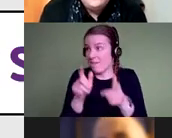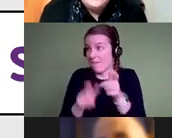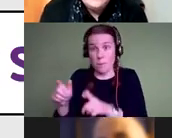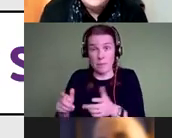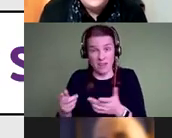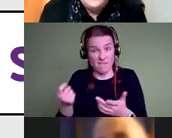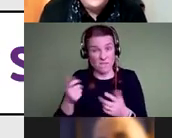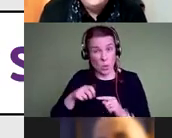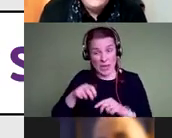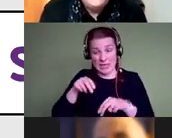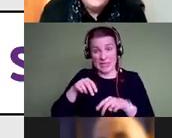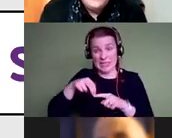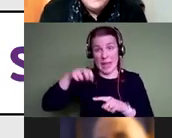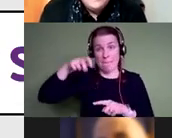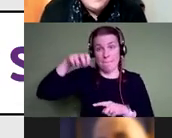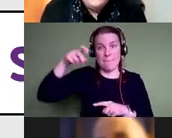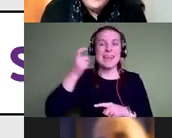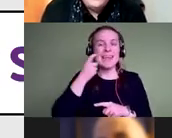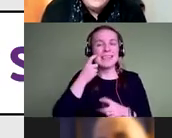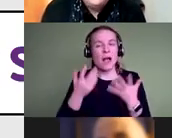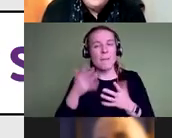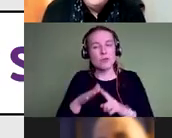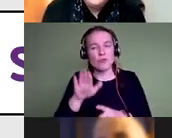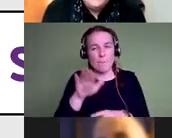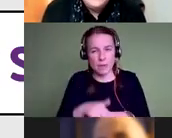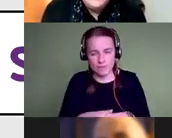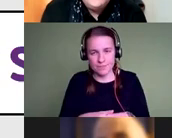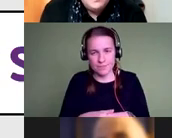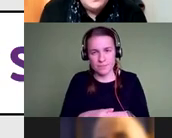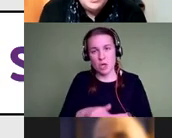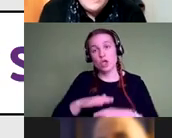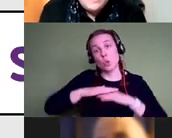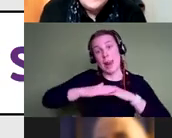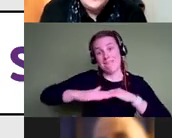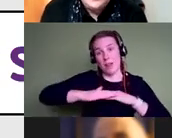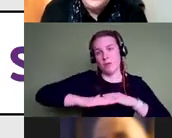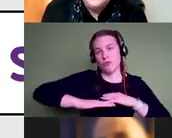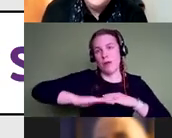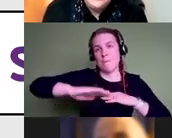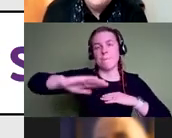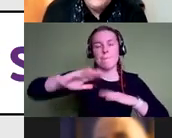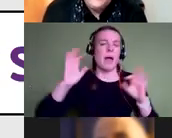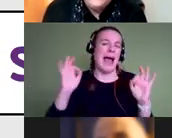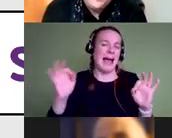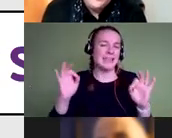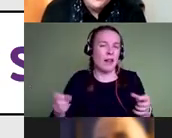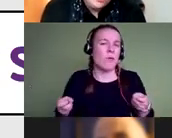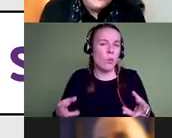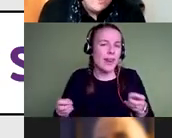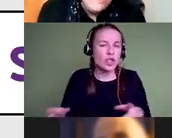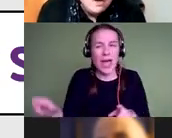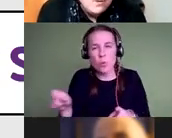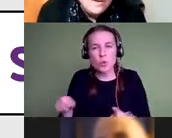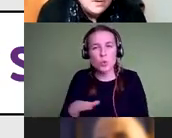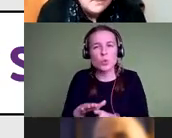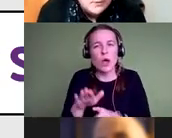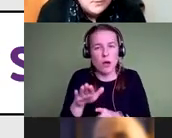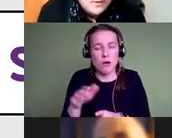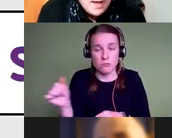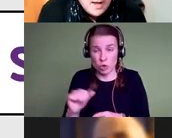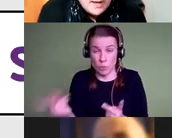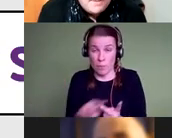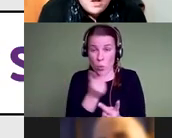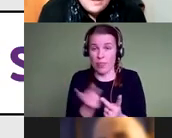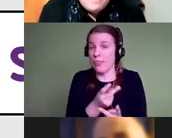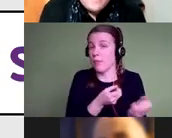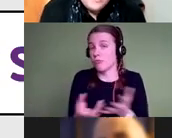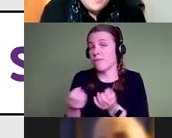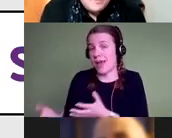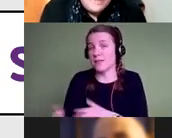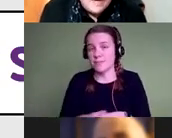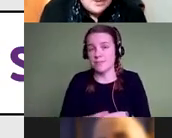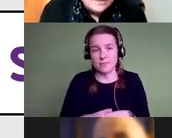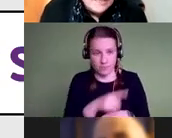this presentation